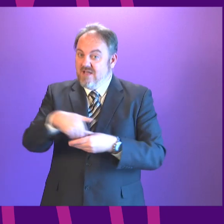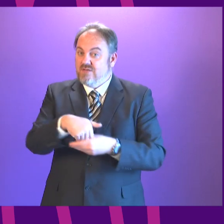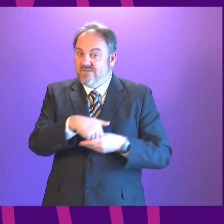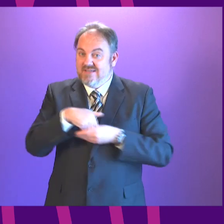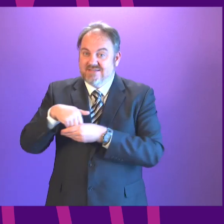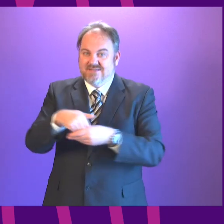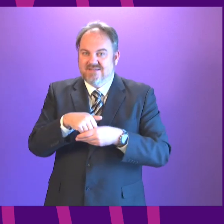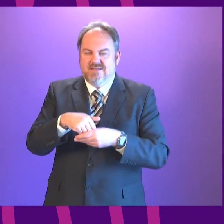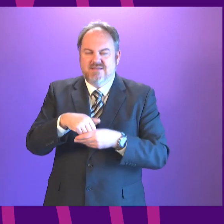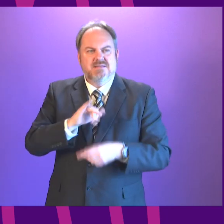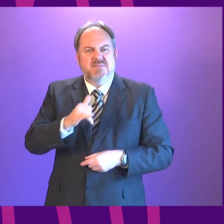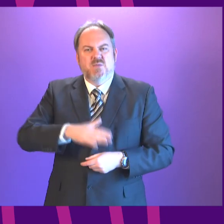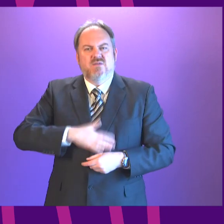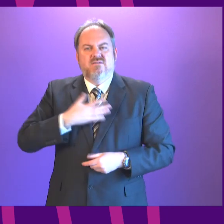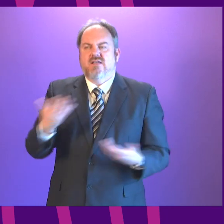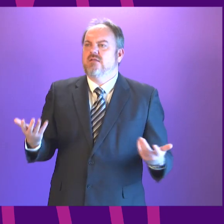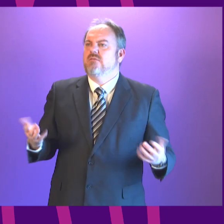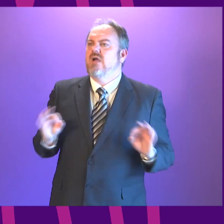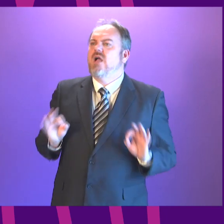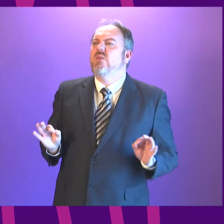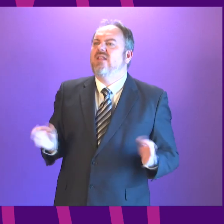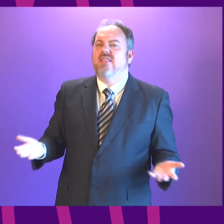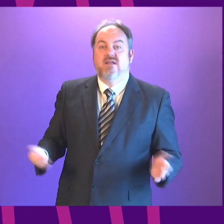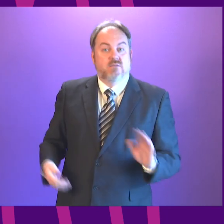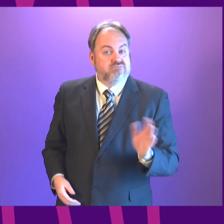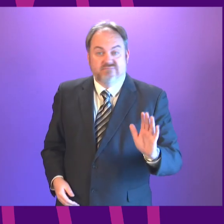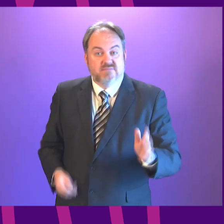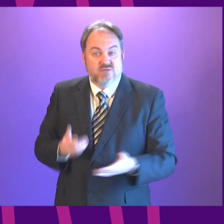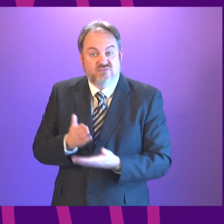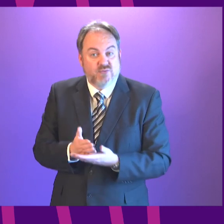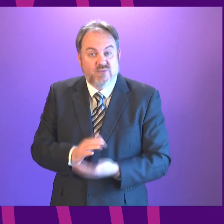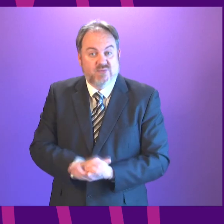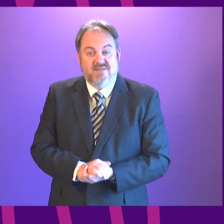as though we are powerless in the face of the virus, but we are absolutely not. None